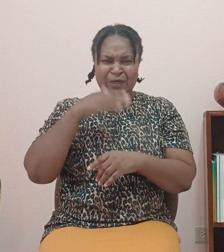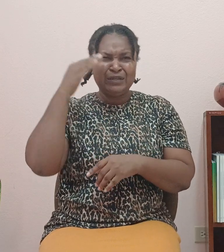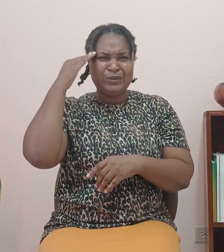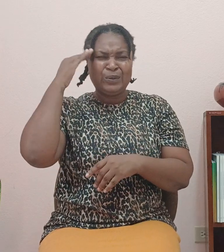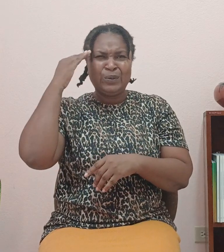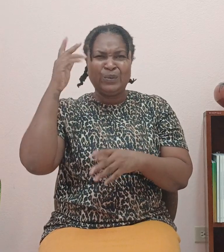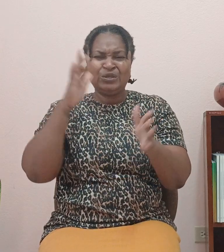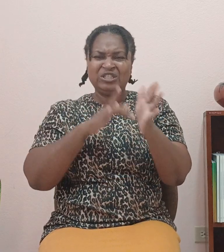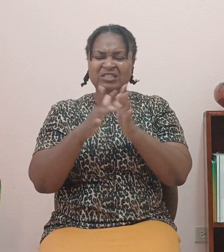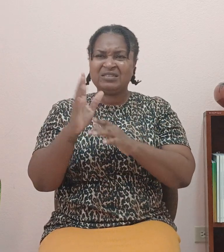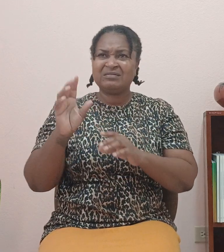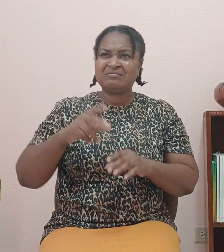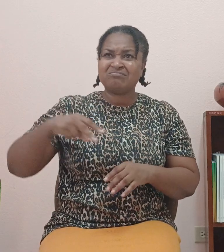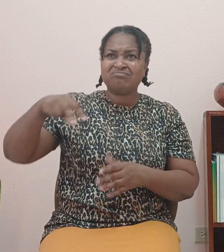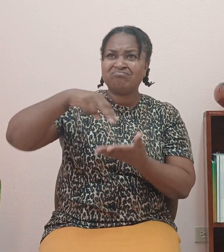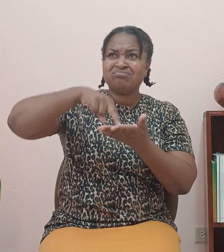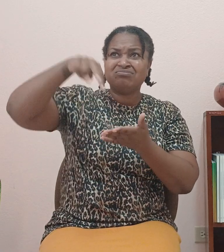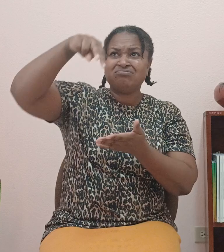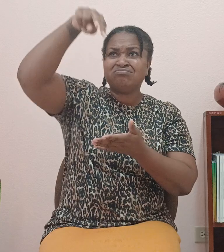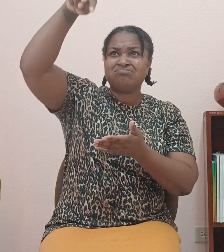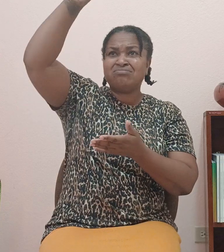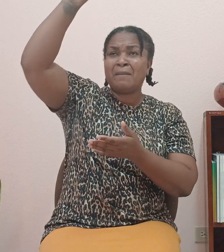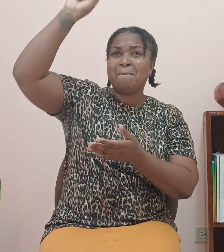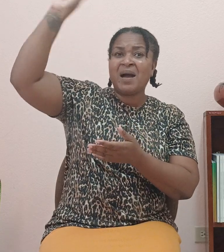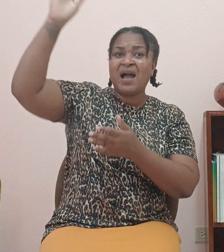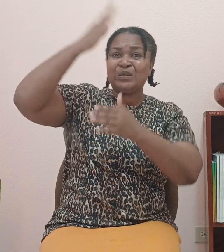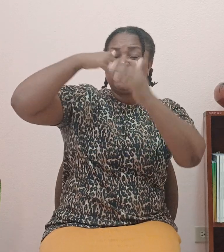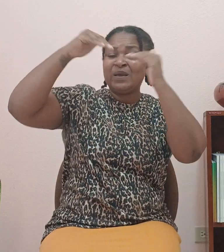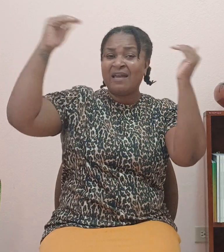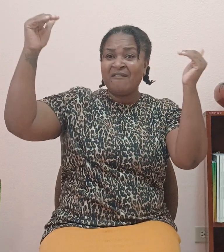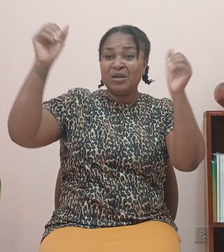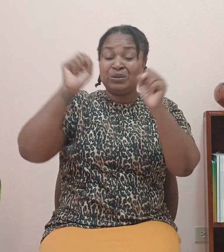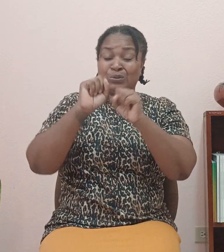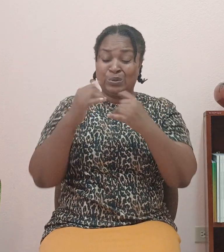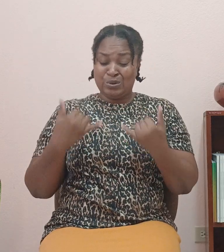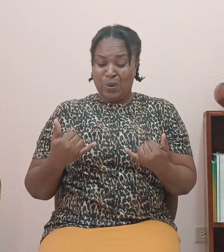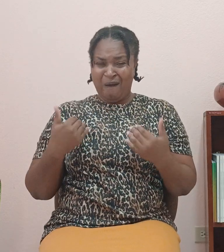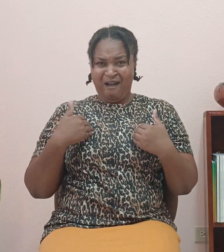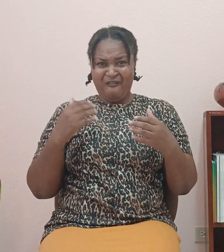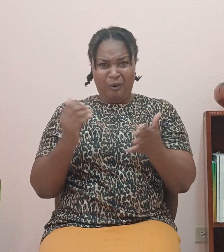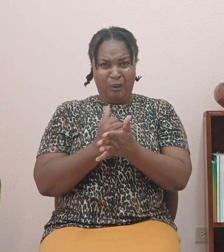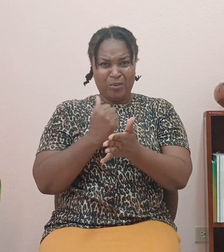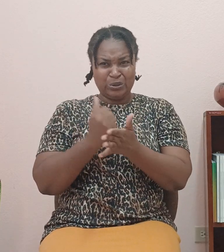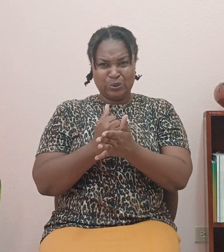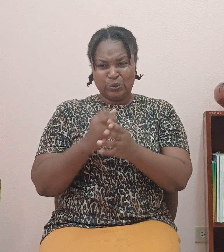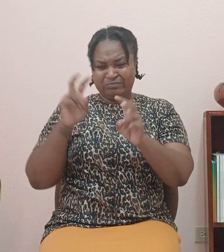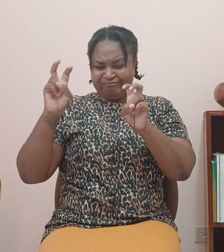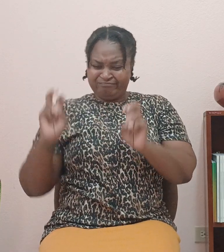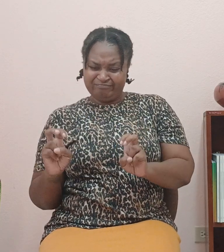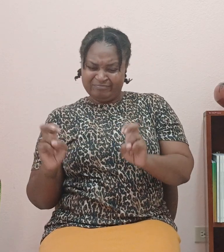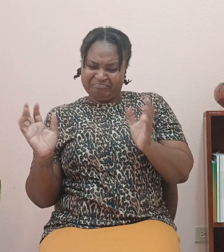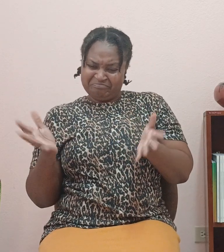to heaven and so we no longer have that opportunity to sit and read with him one to